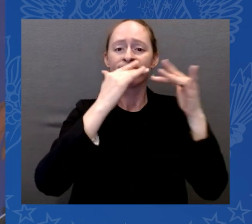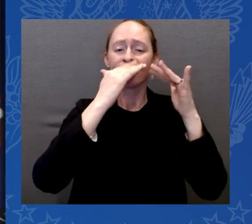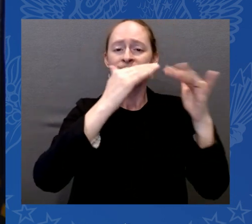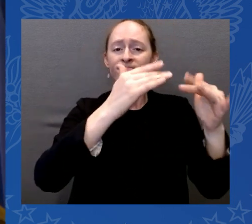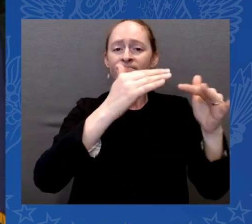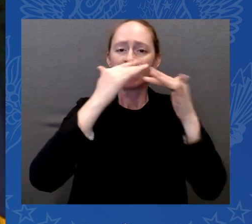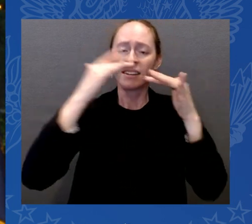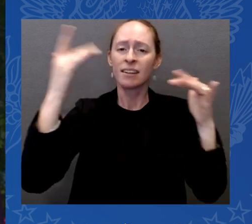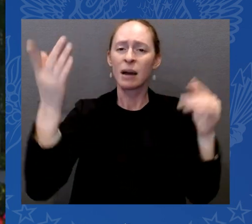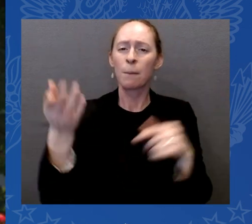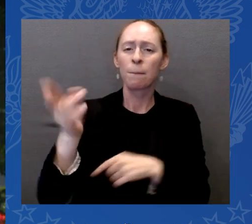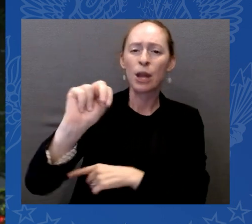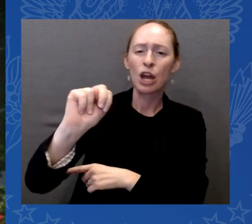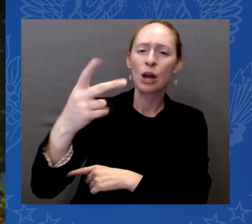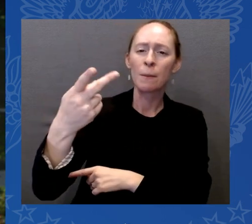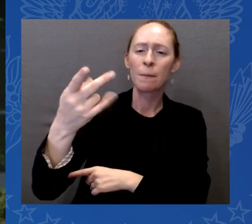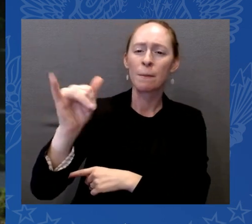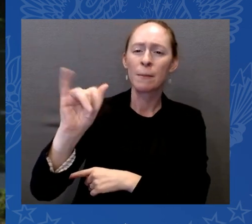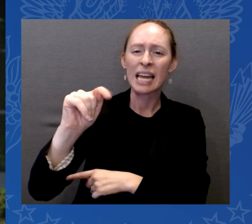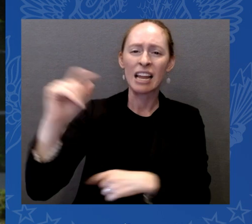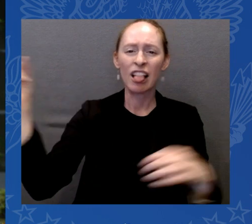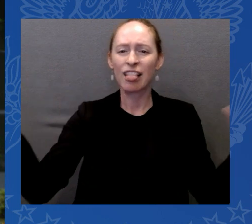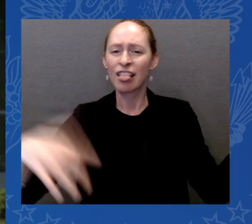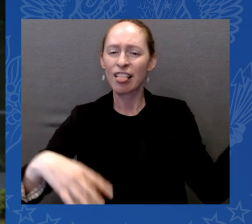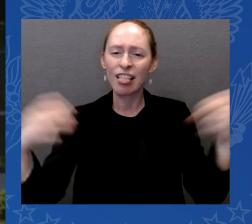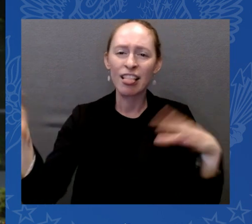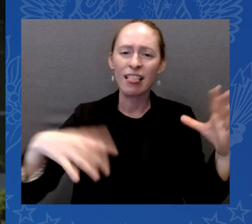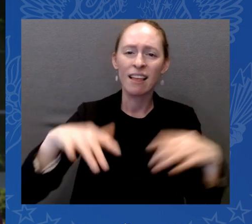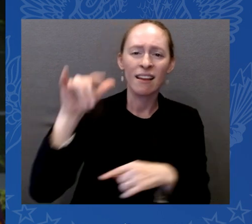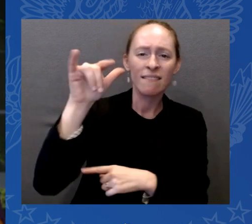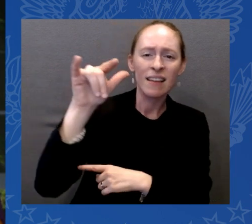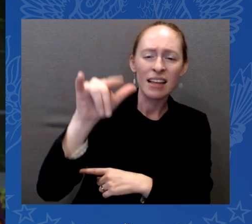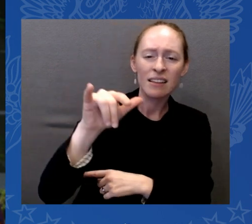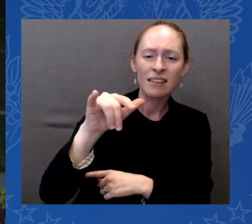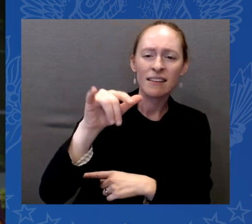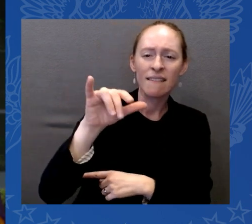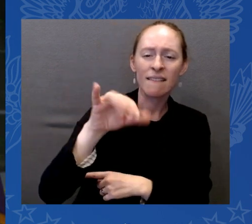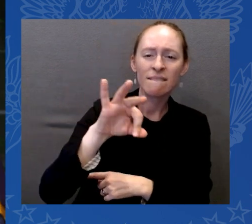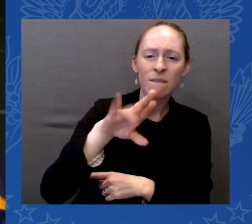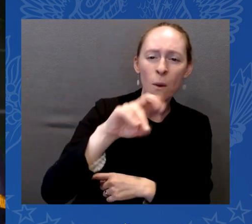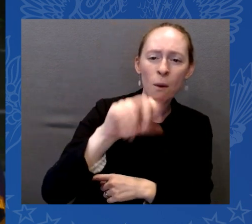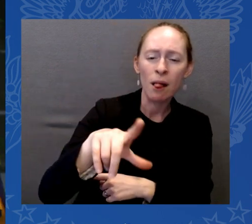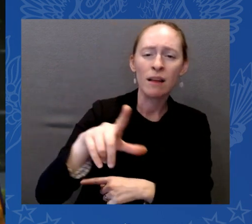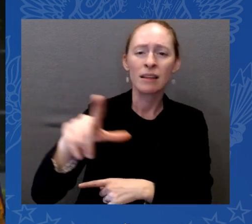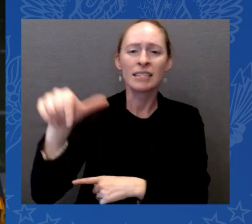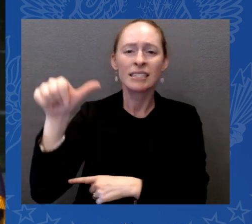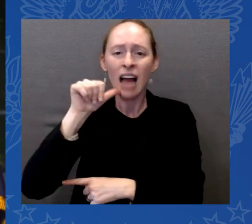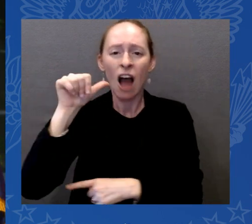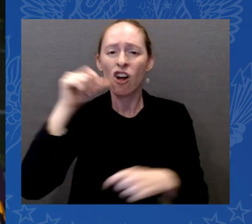sometimes, human bodies in that -- in that pile. Breathing it day in and day out.